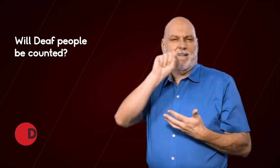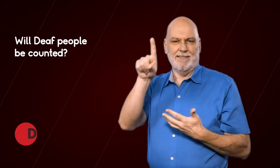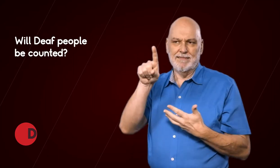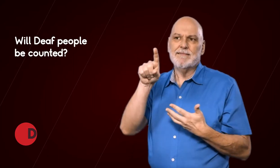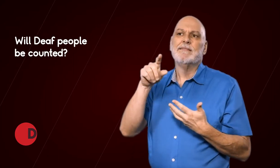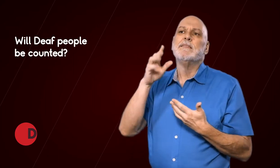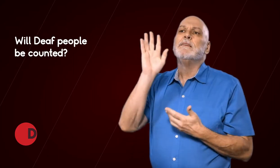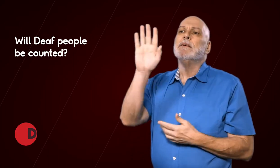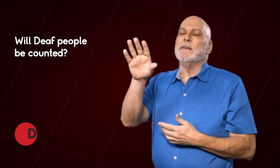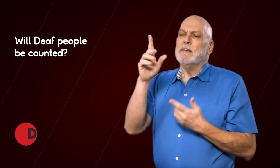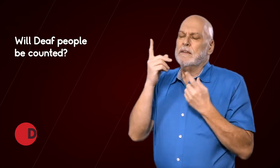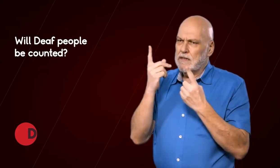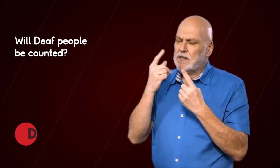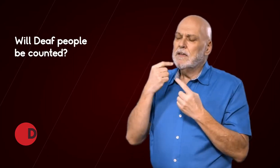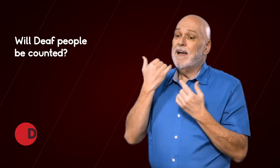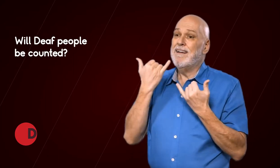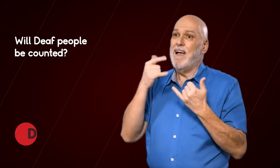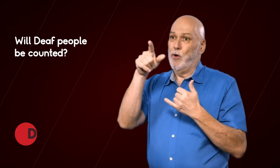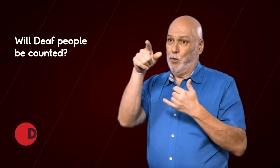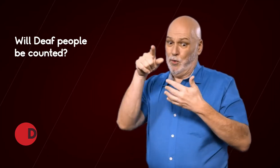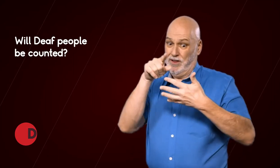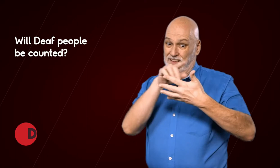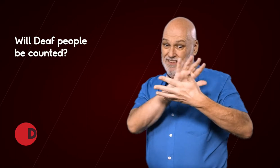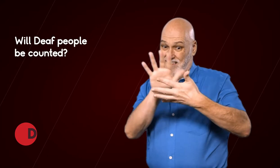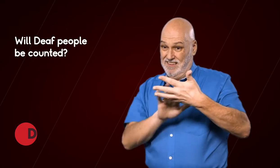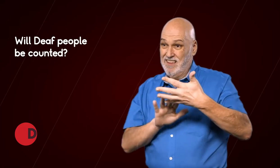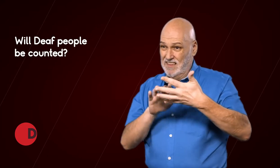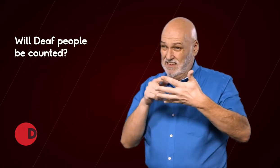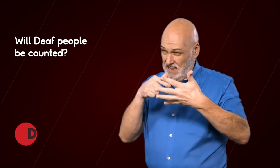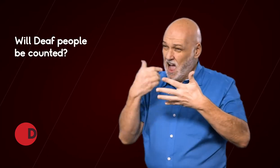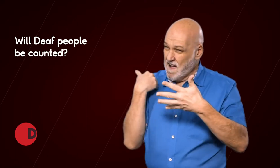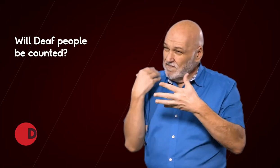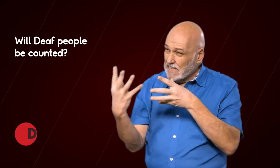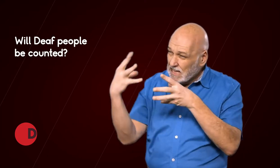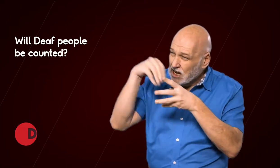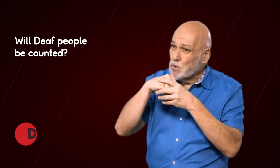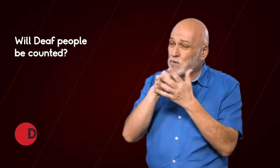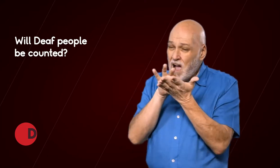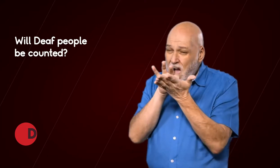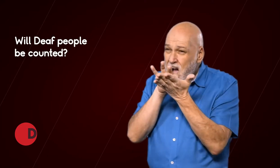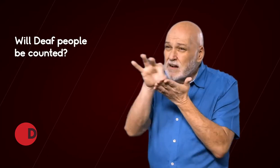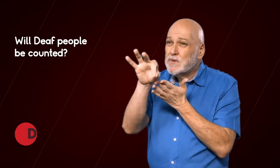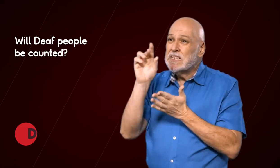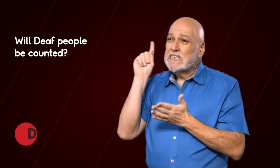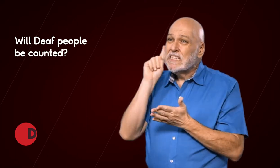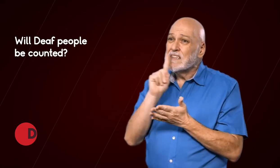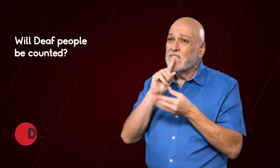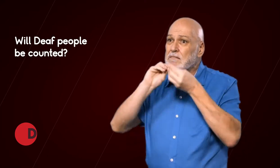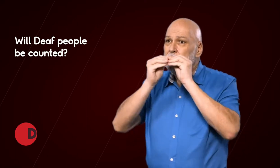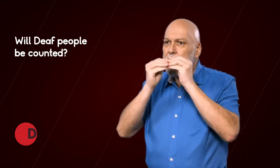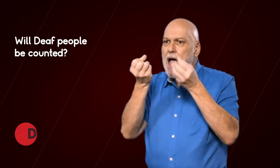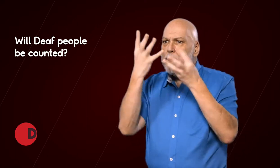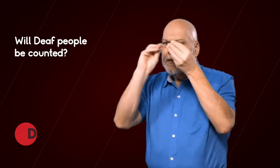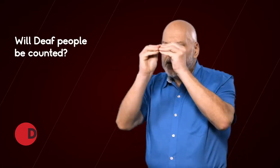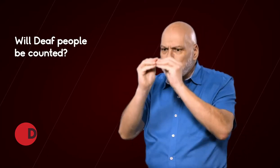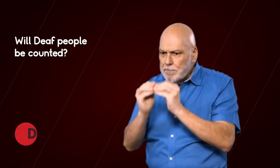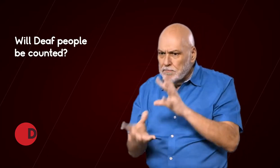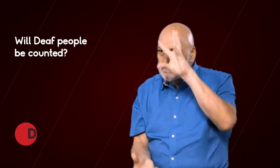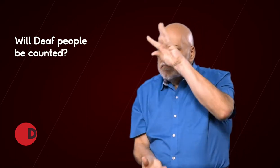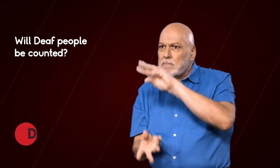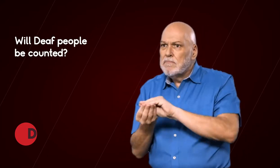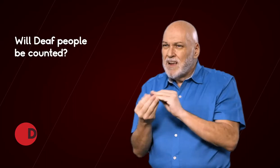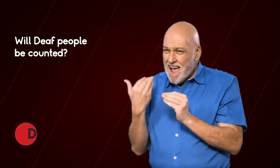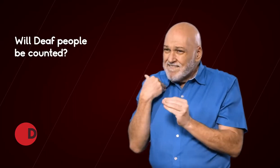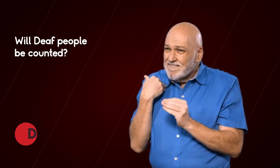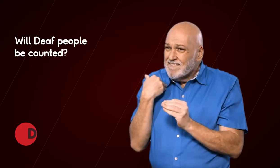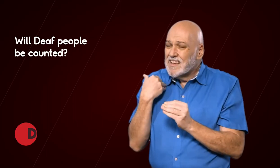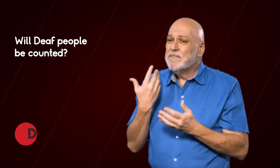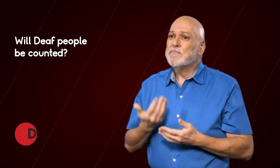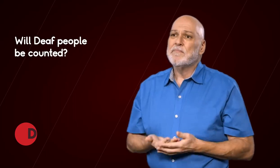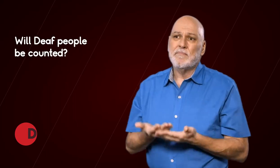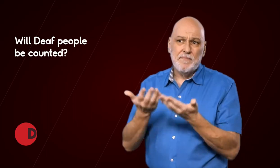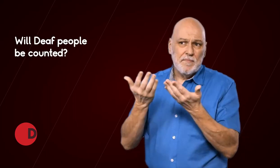Geoff, how will Deaf people be counted?